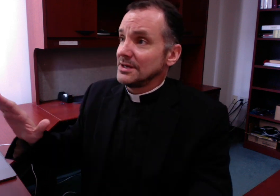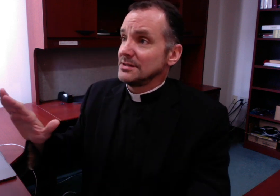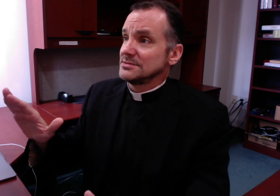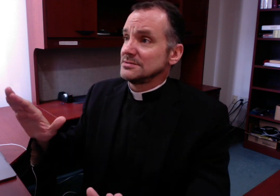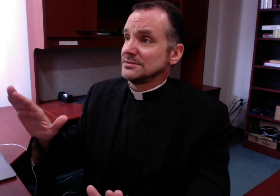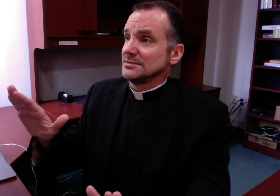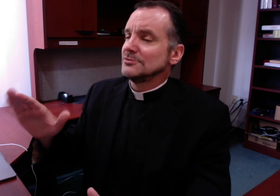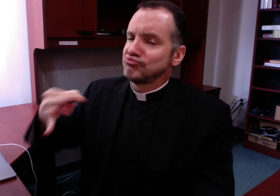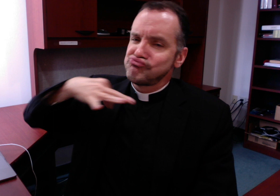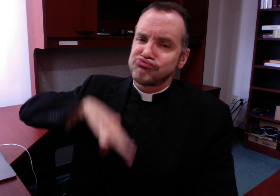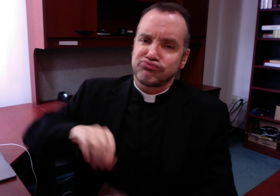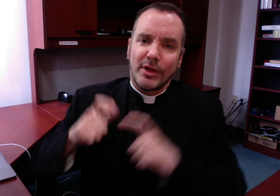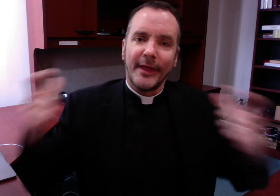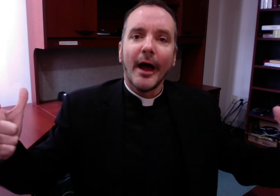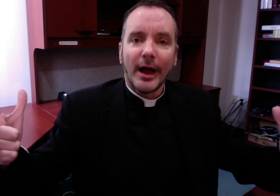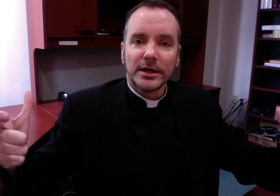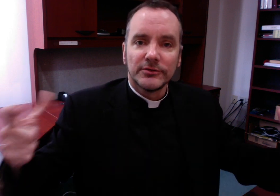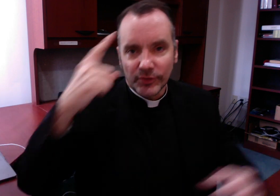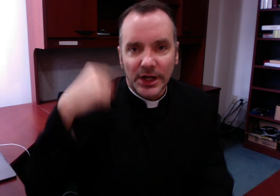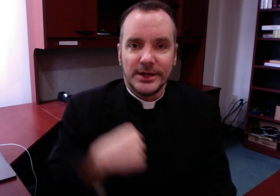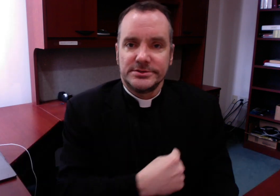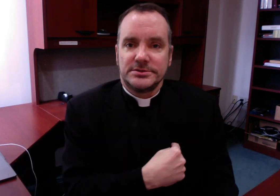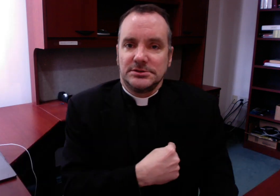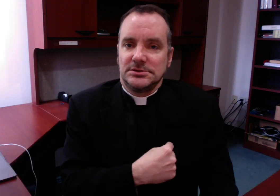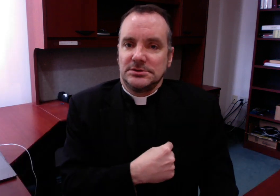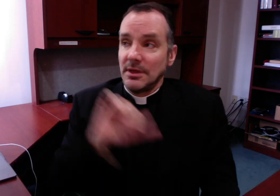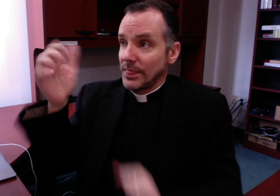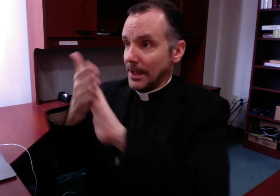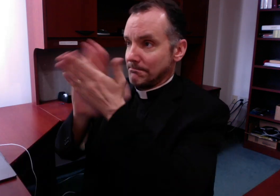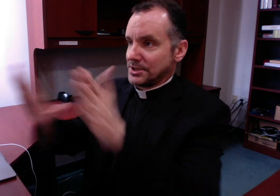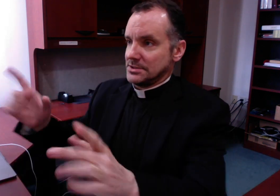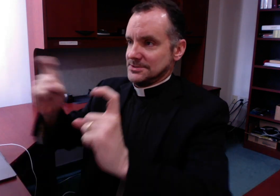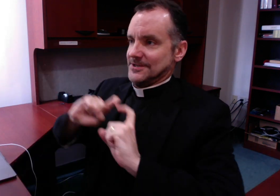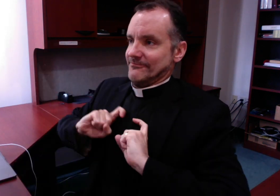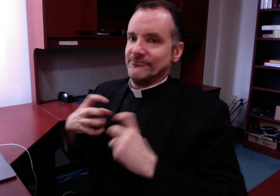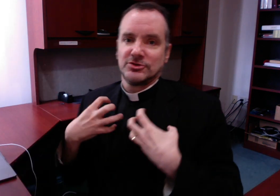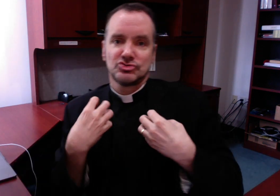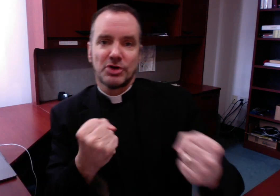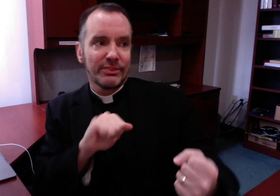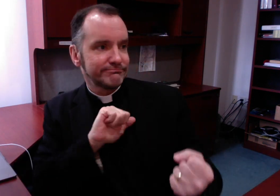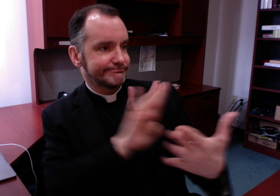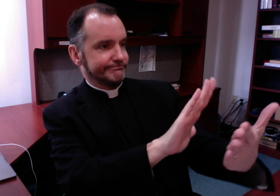that he gives will benefit us greatly. it will give us strength to face whatever